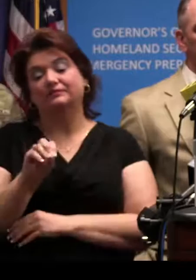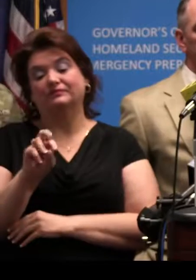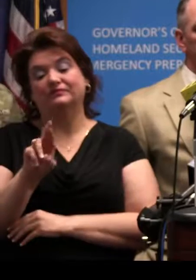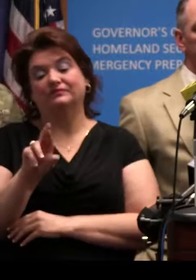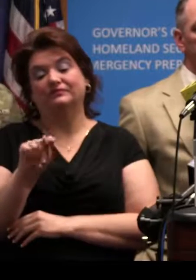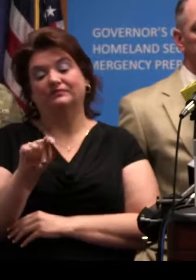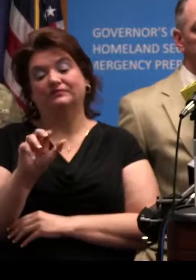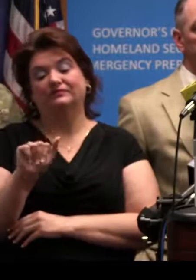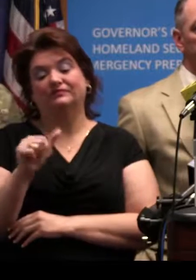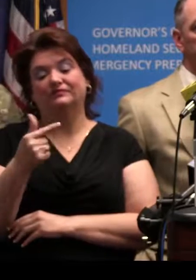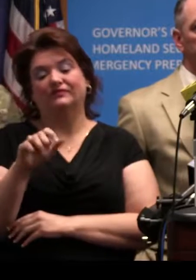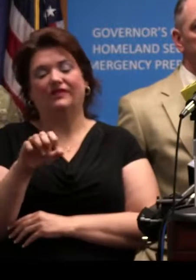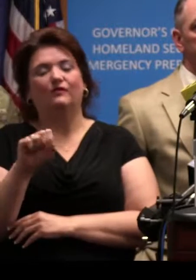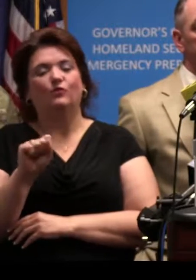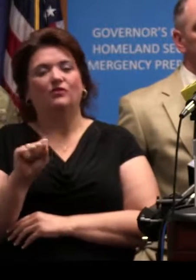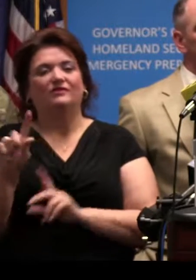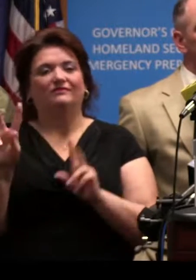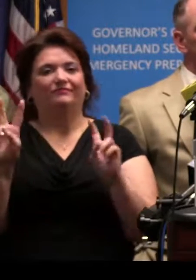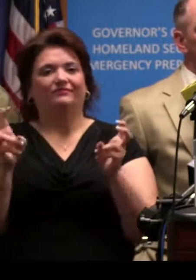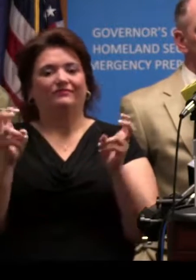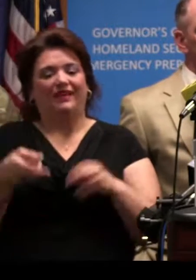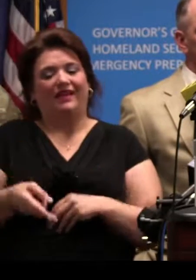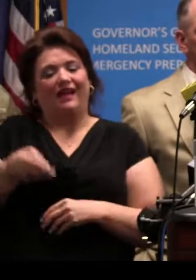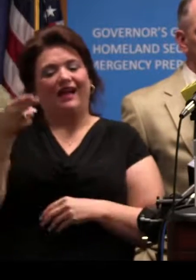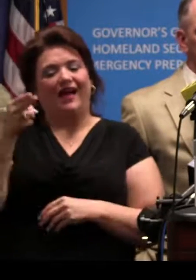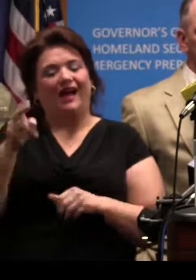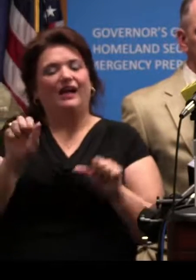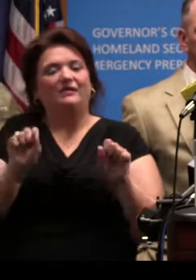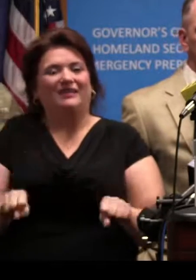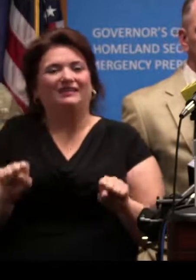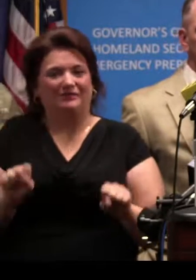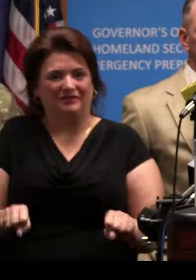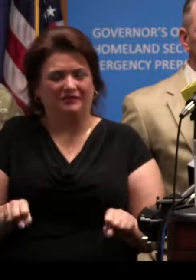the high risk areas and unfortunately too many people think what I'm not in a